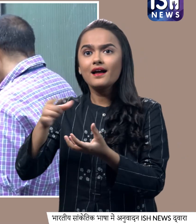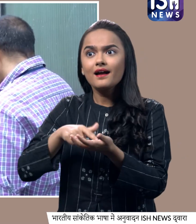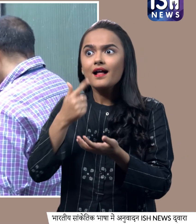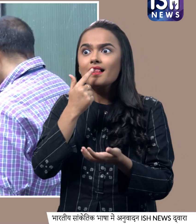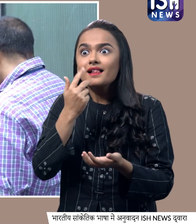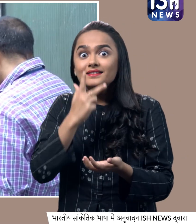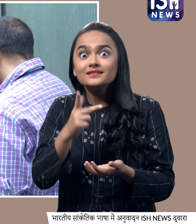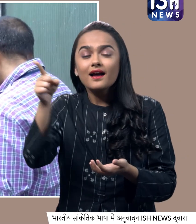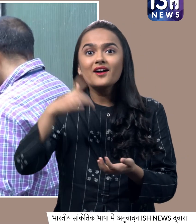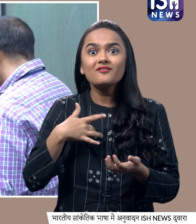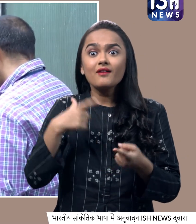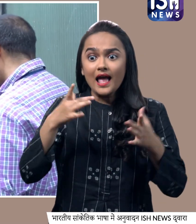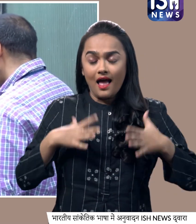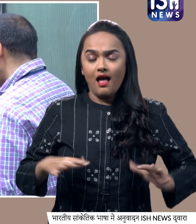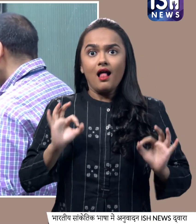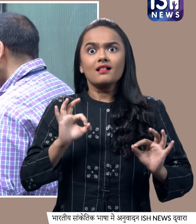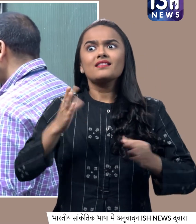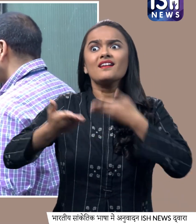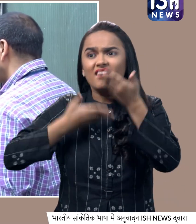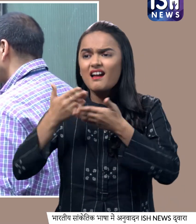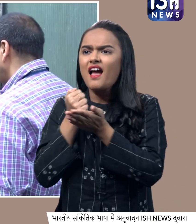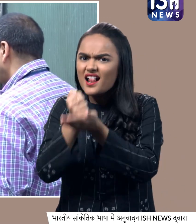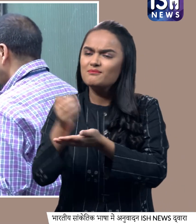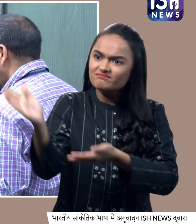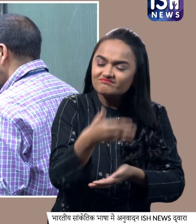and take them towards a healthy lifestyle too